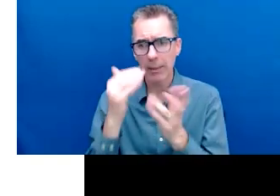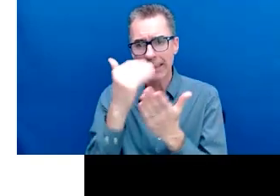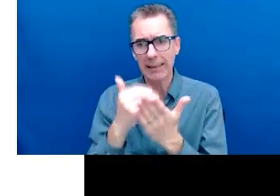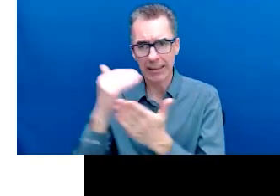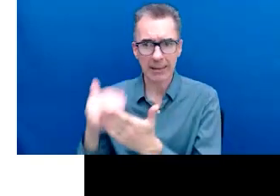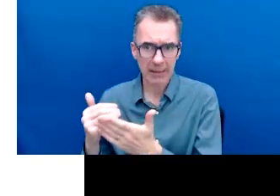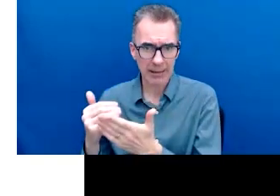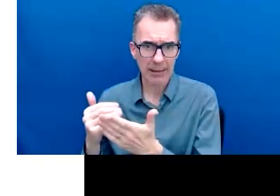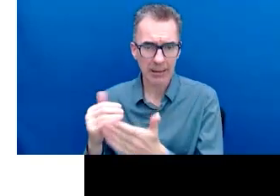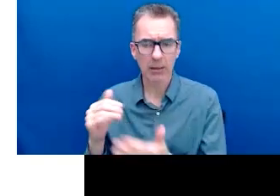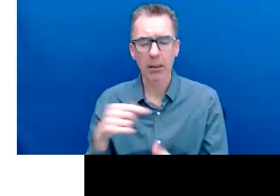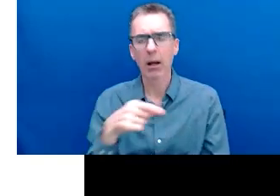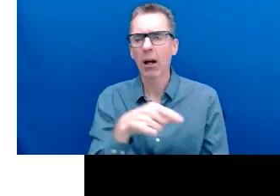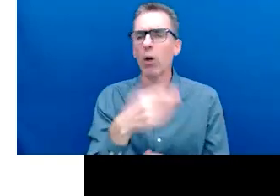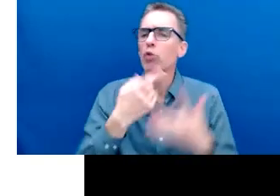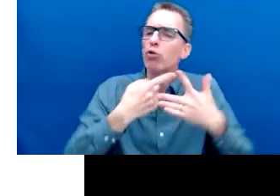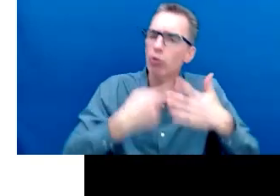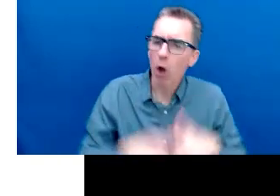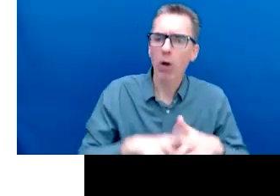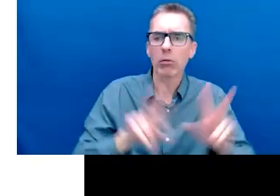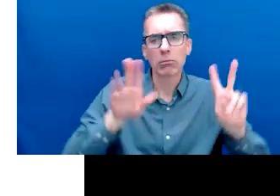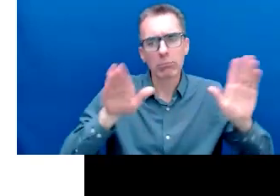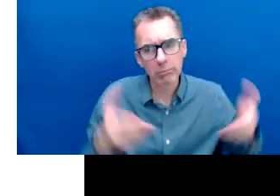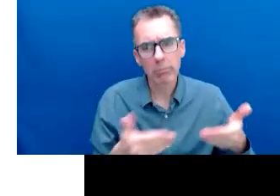for introduction to different OER concepts,